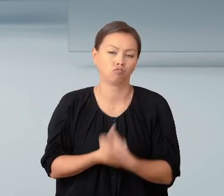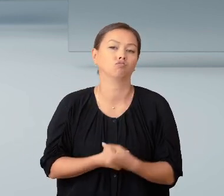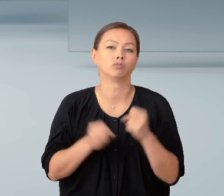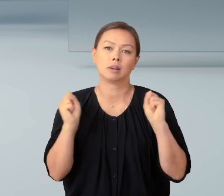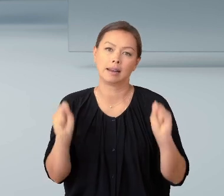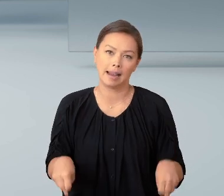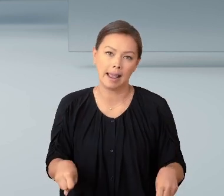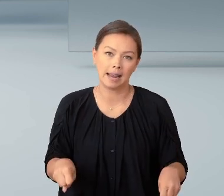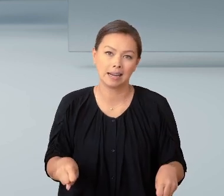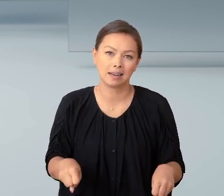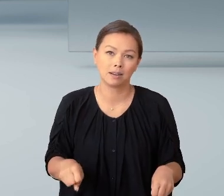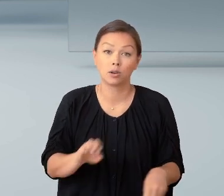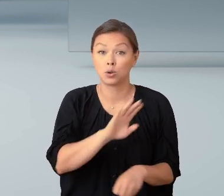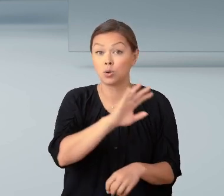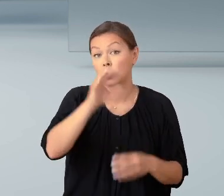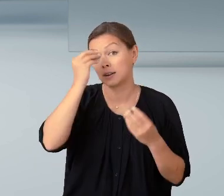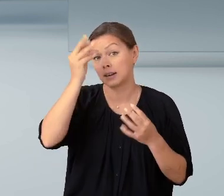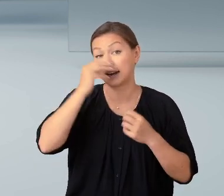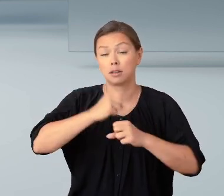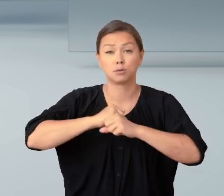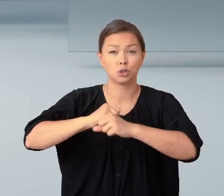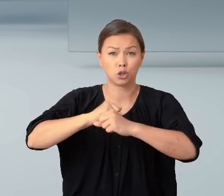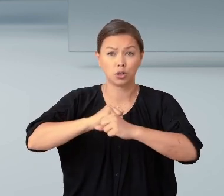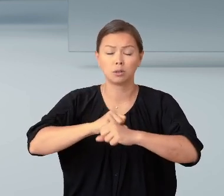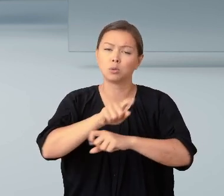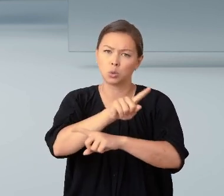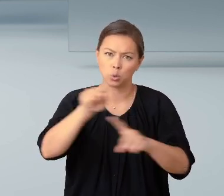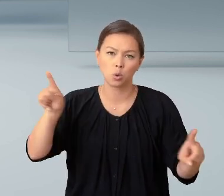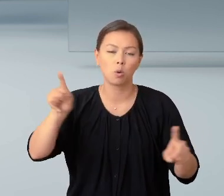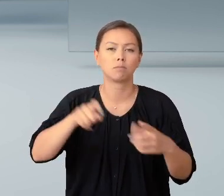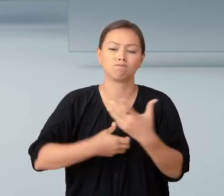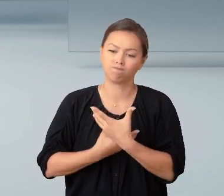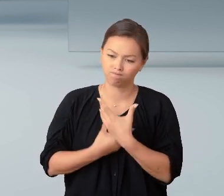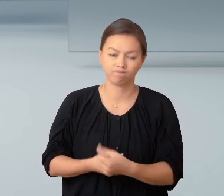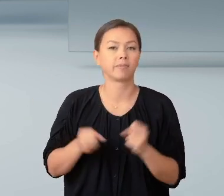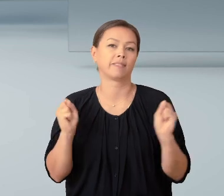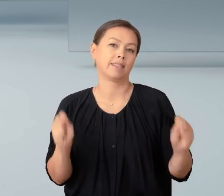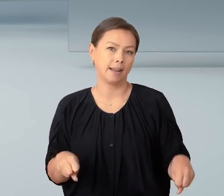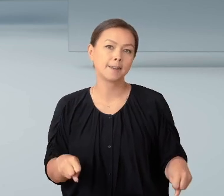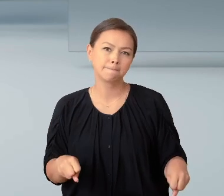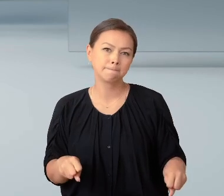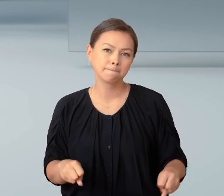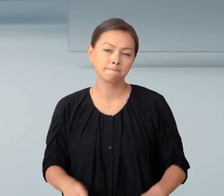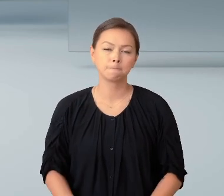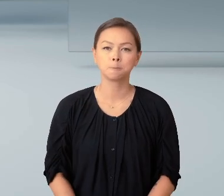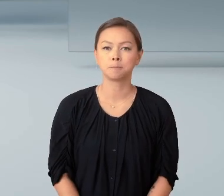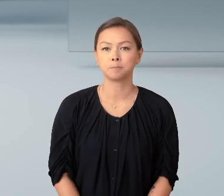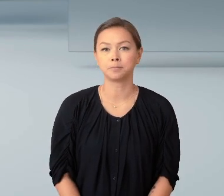peace of mind when it comes to your data security.